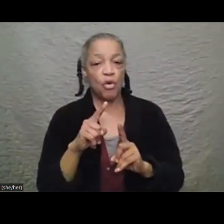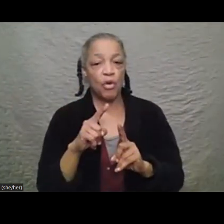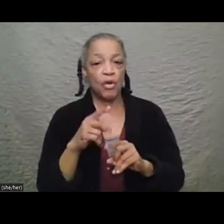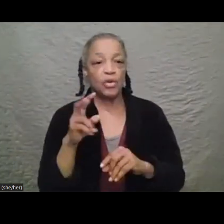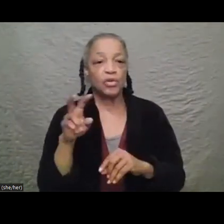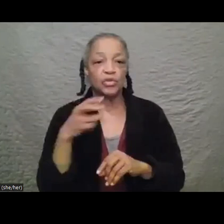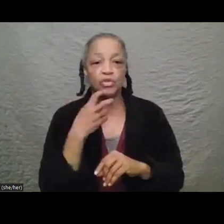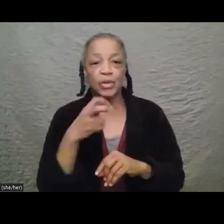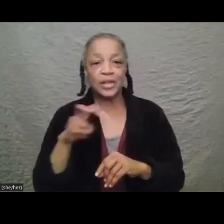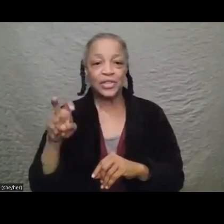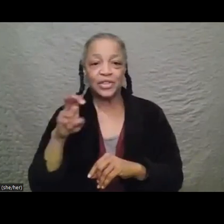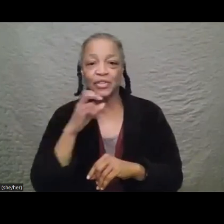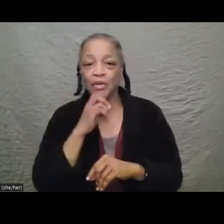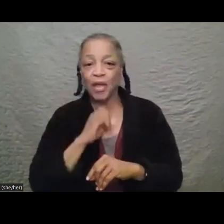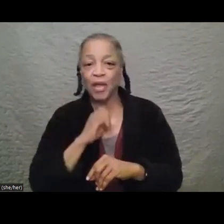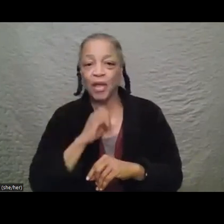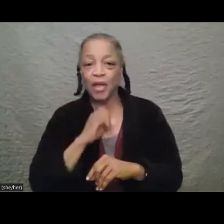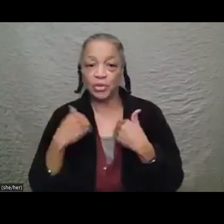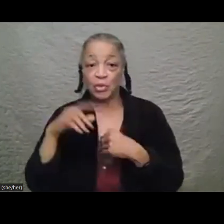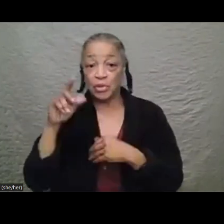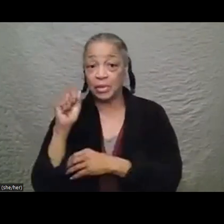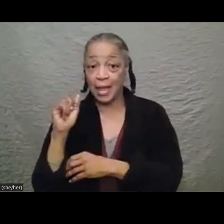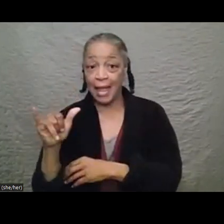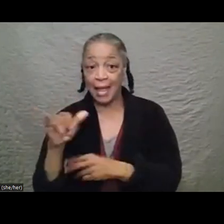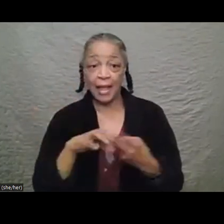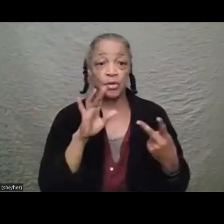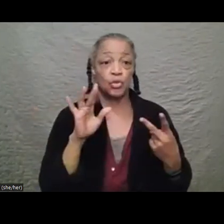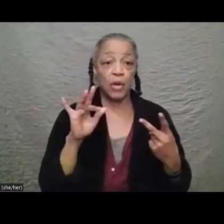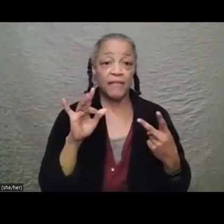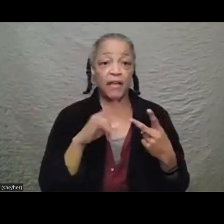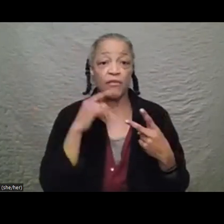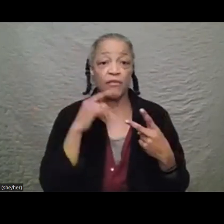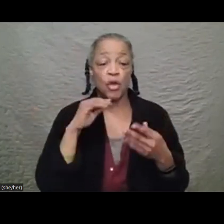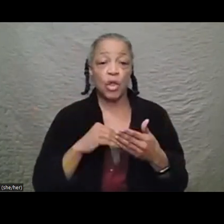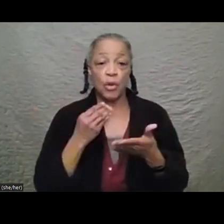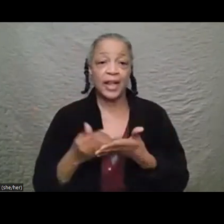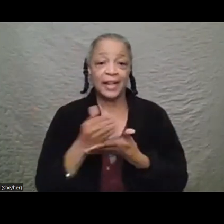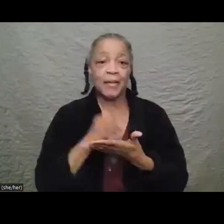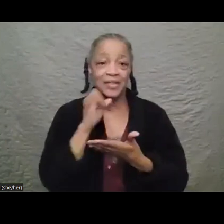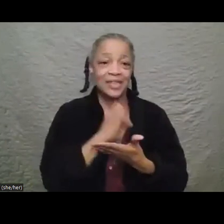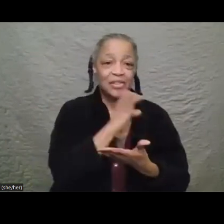youth , and 25 are for low income seniors and people with disabilities.